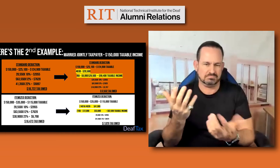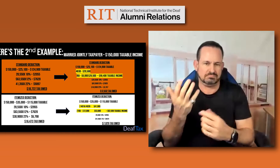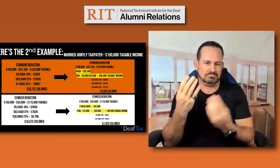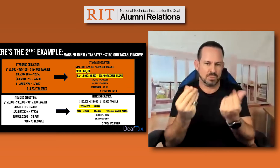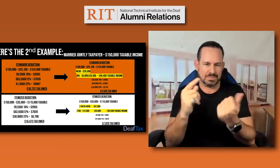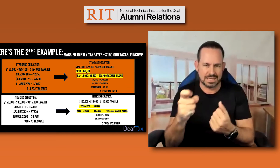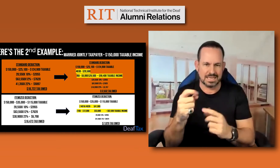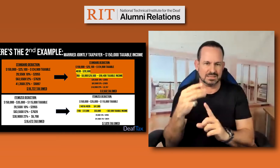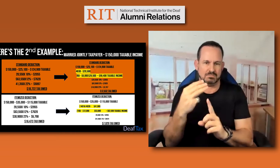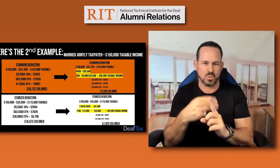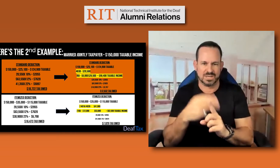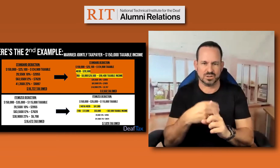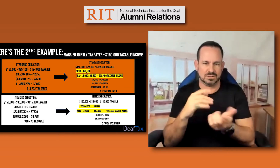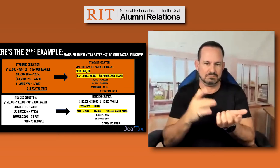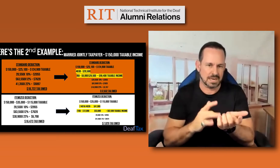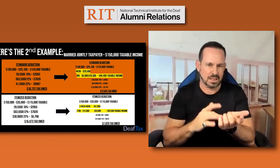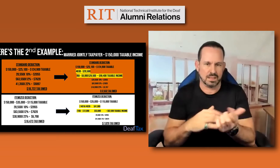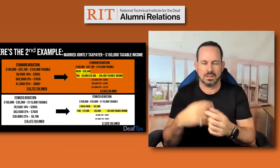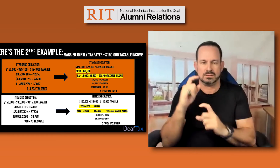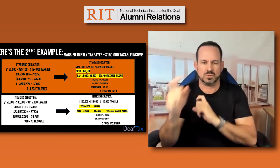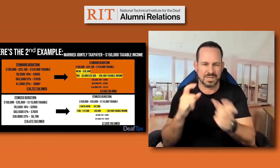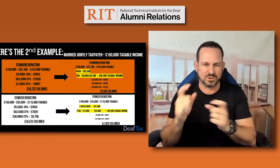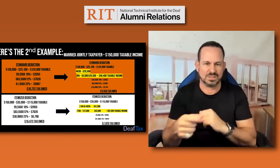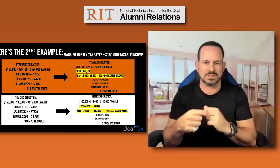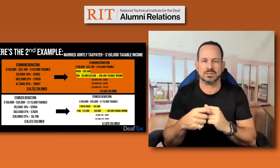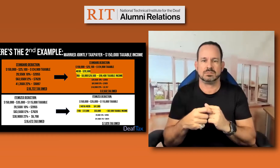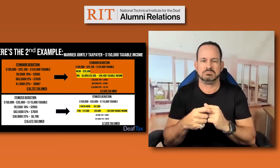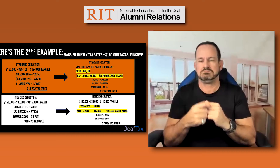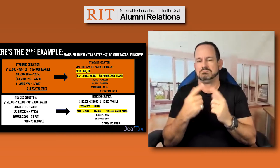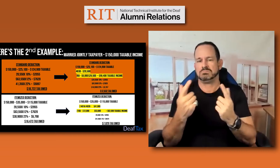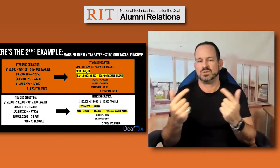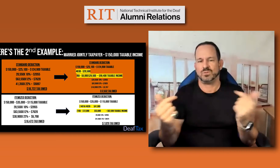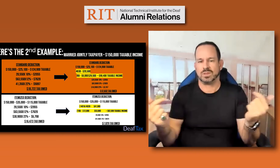This could be because they have property taxes, medical bills,